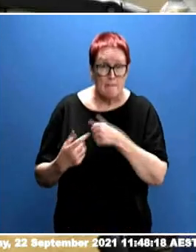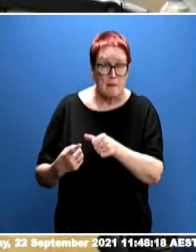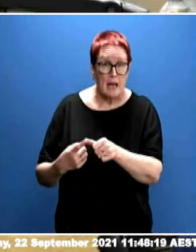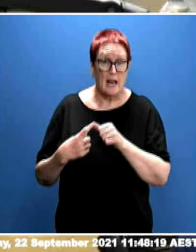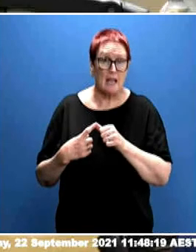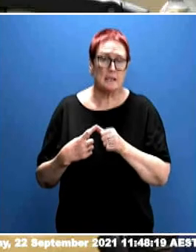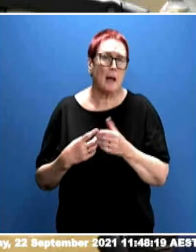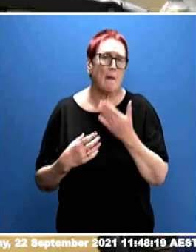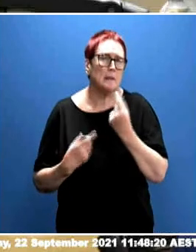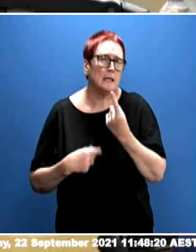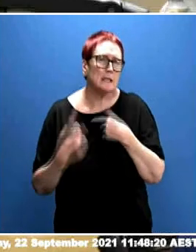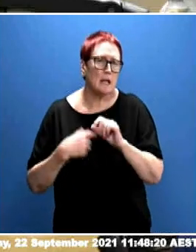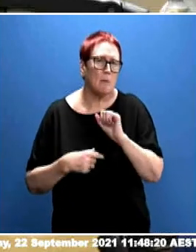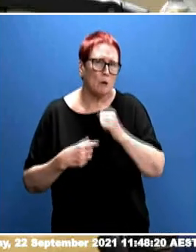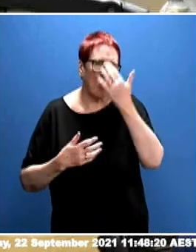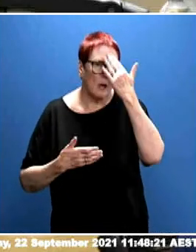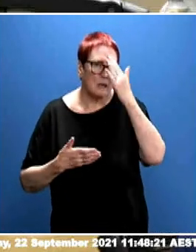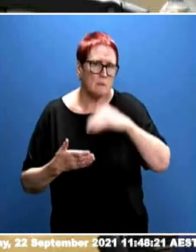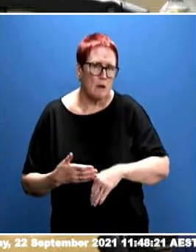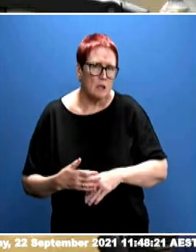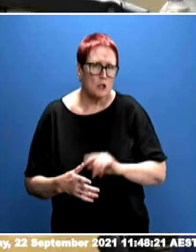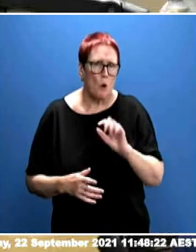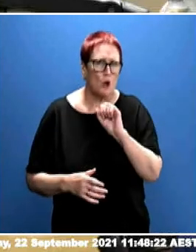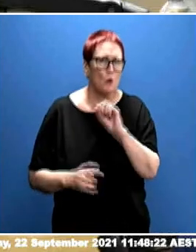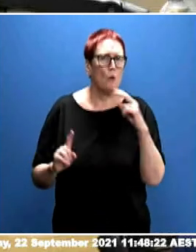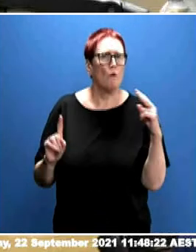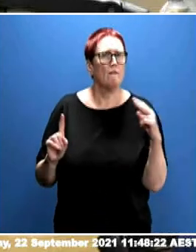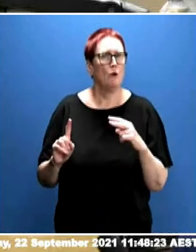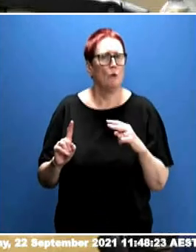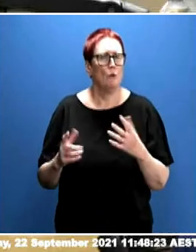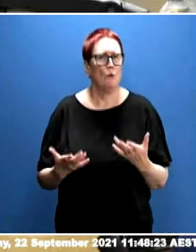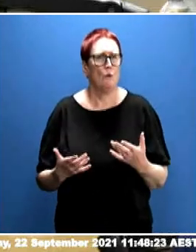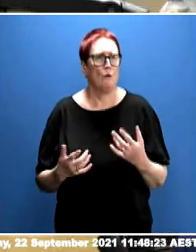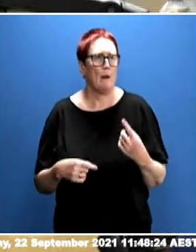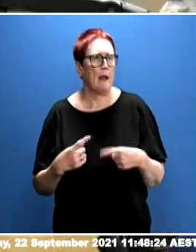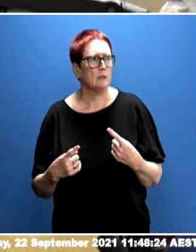what your experience has been and what your view is about First Nations